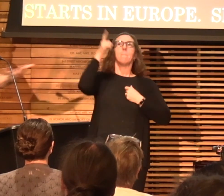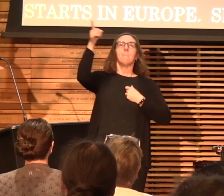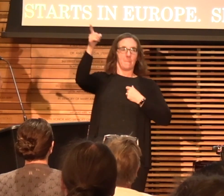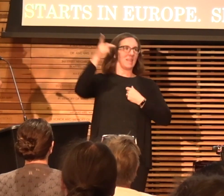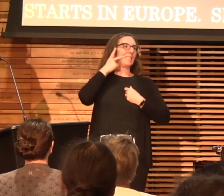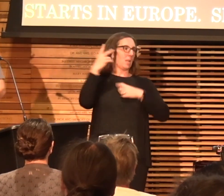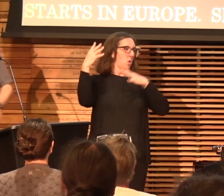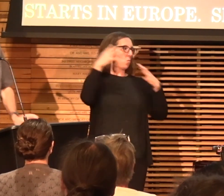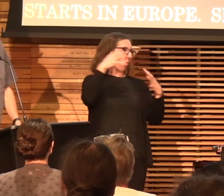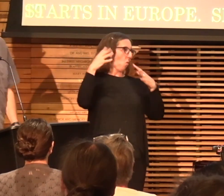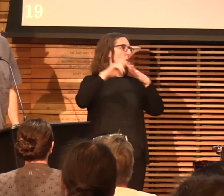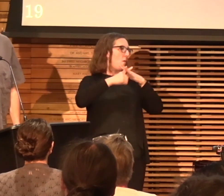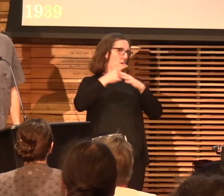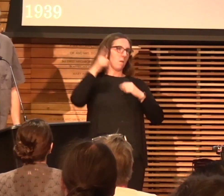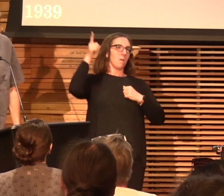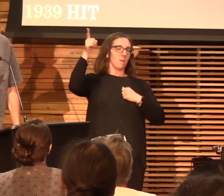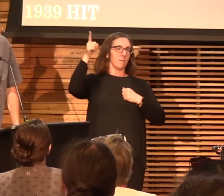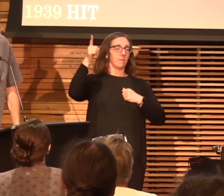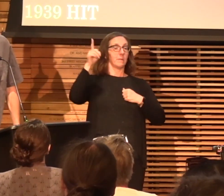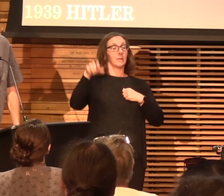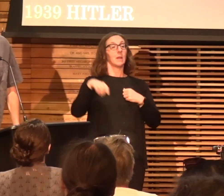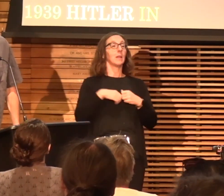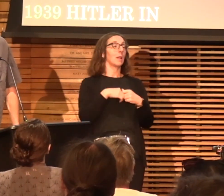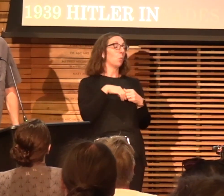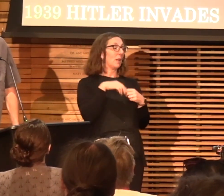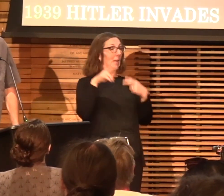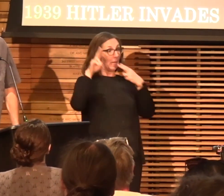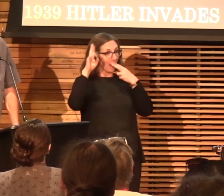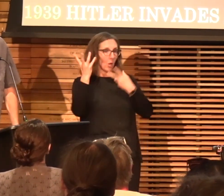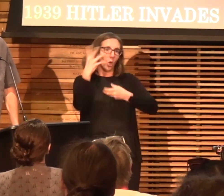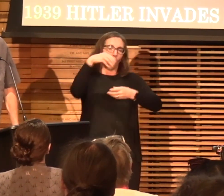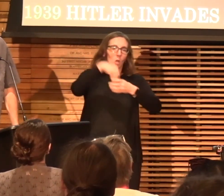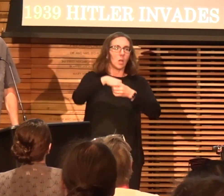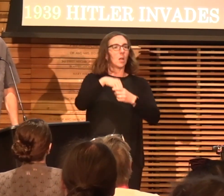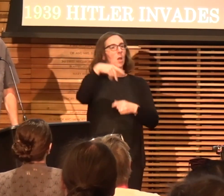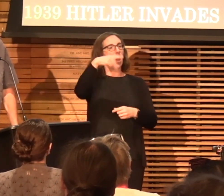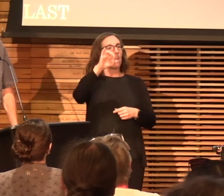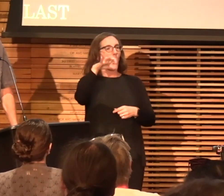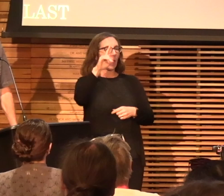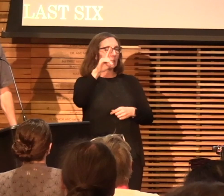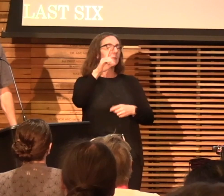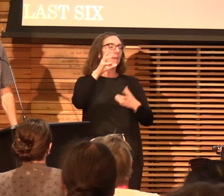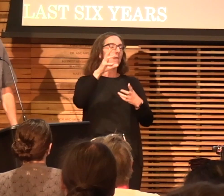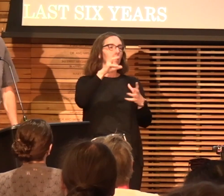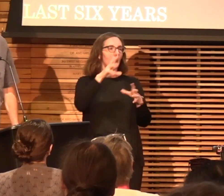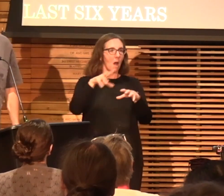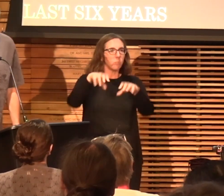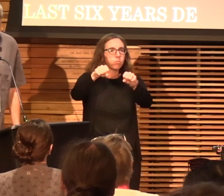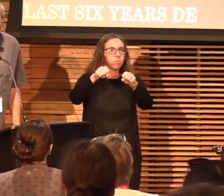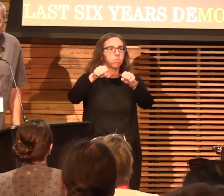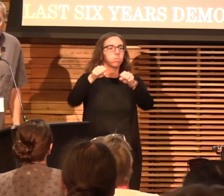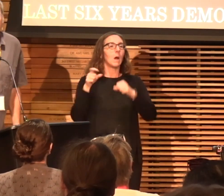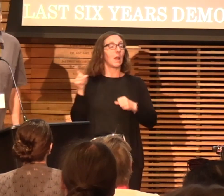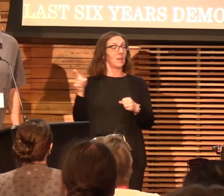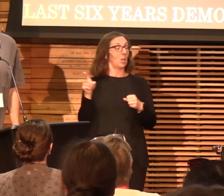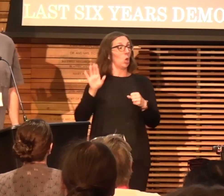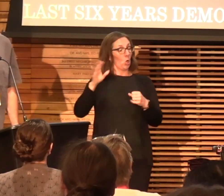1939, Hitler invades Poland, and she spent the last six years demonizing Hitler and fascism.